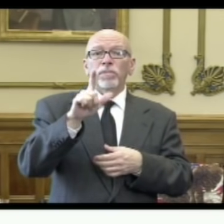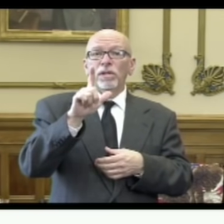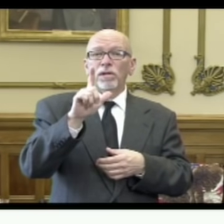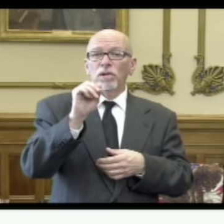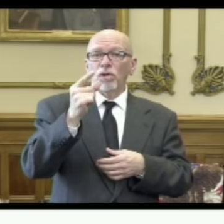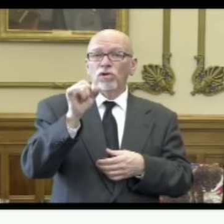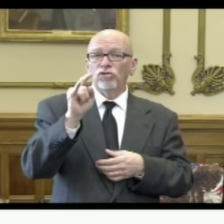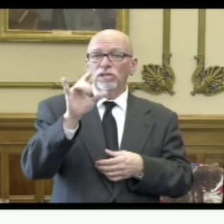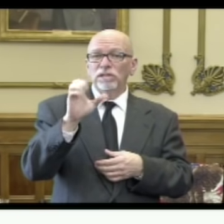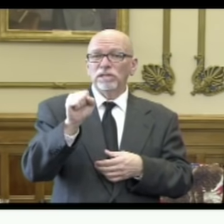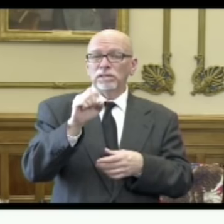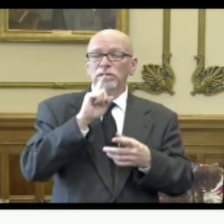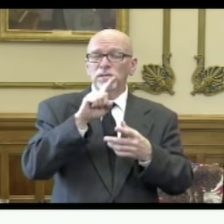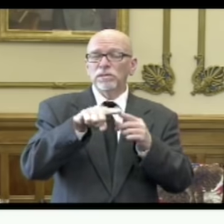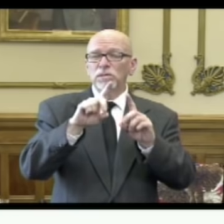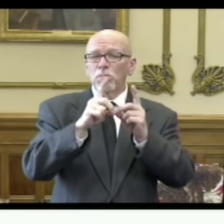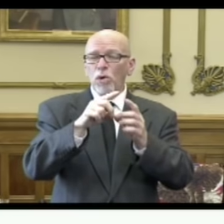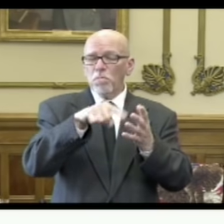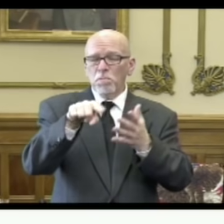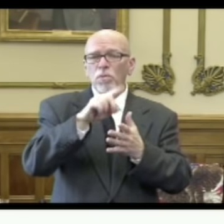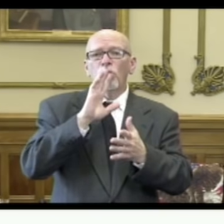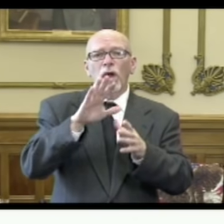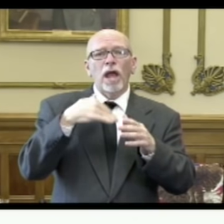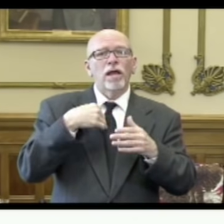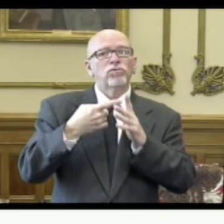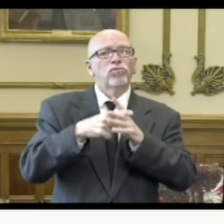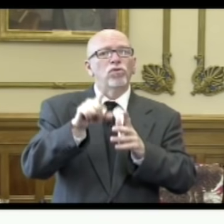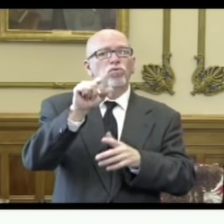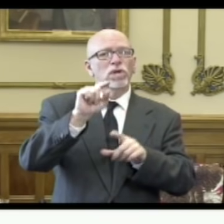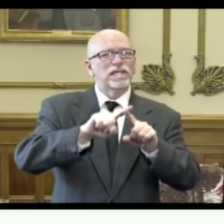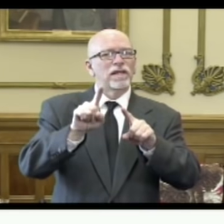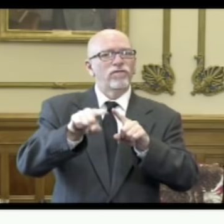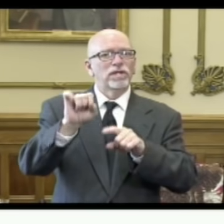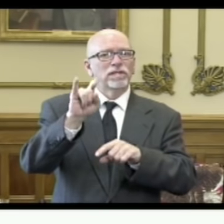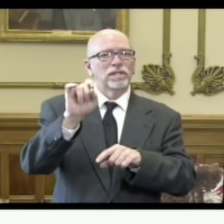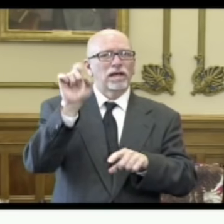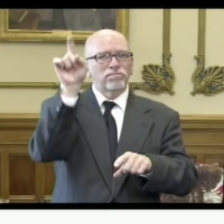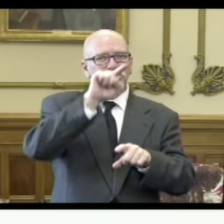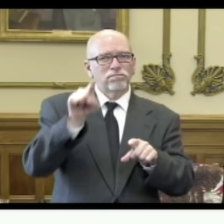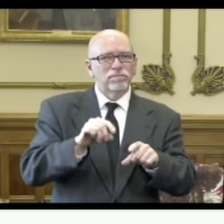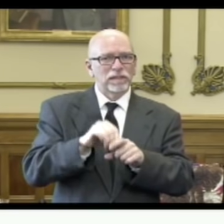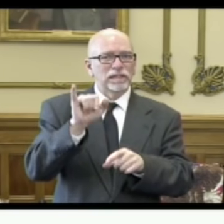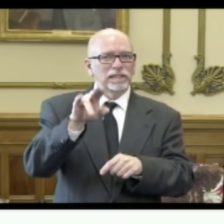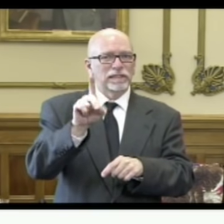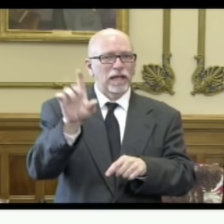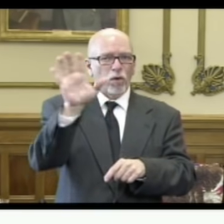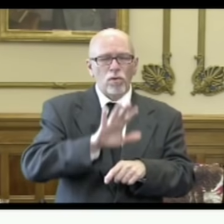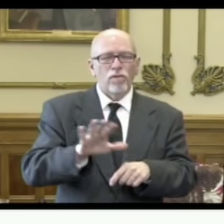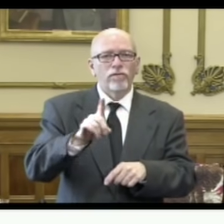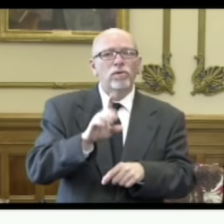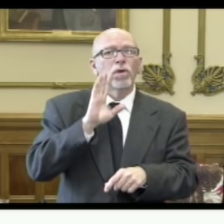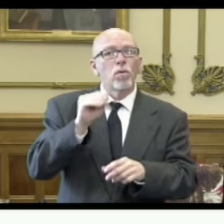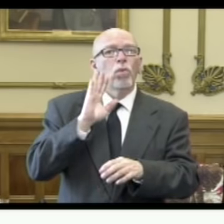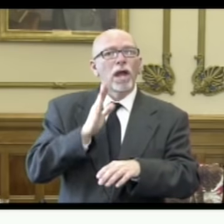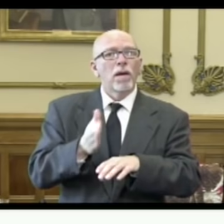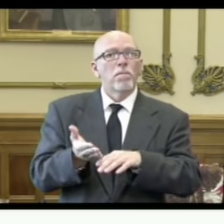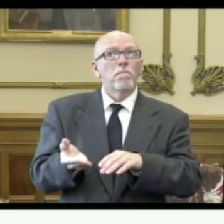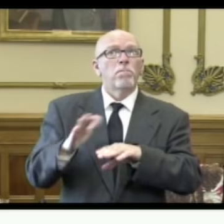SYMPTOMS OF COVID-19. OVER THE NEXT WEEK. OPTUM SERVE POWERED BY LOGISTICS WILL LAUNCH 20